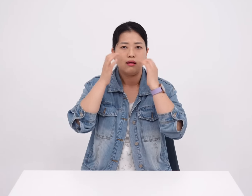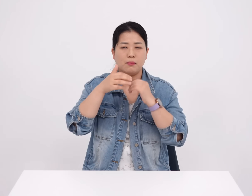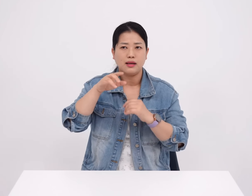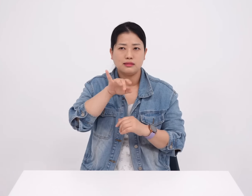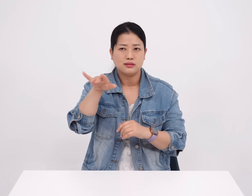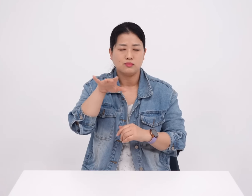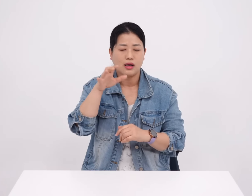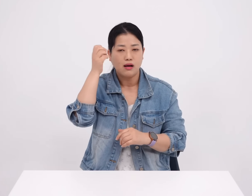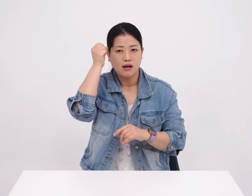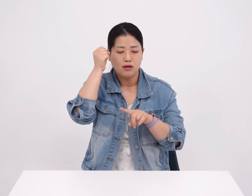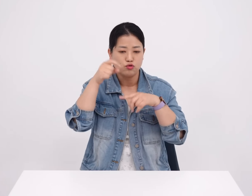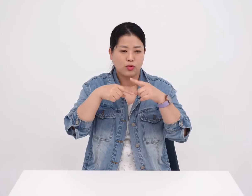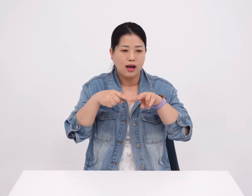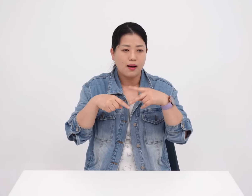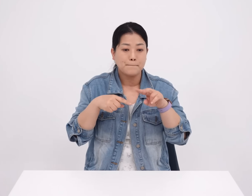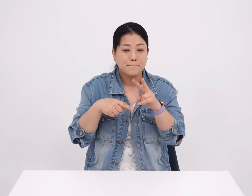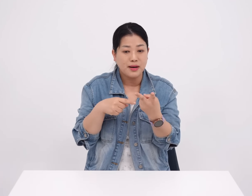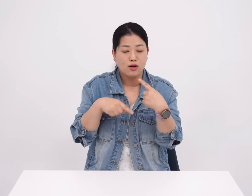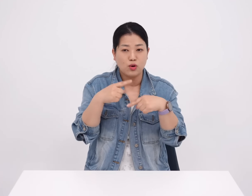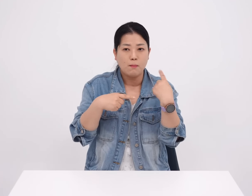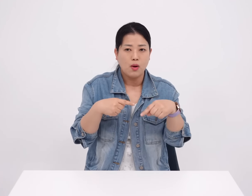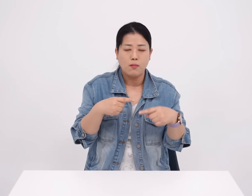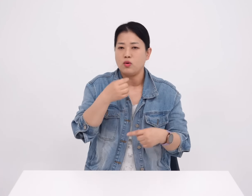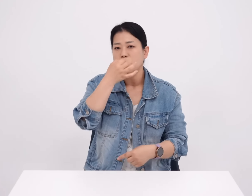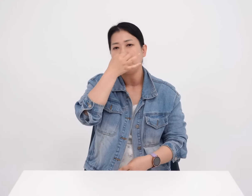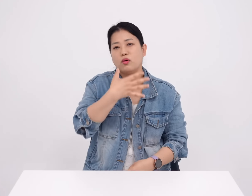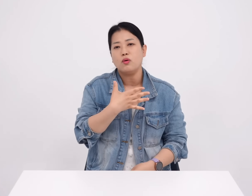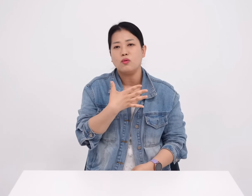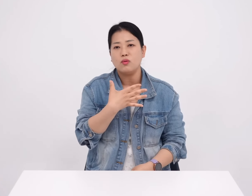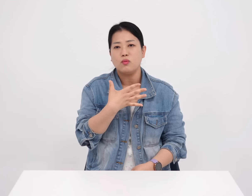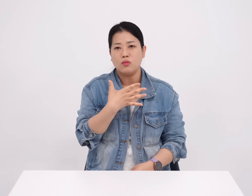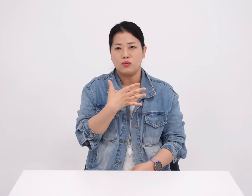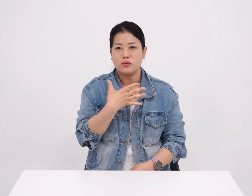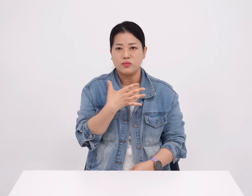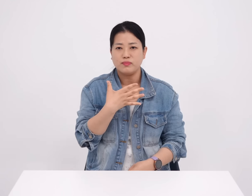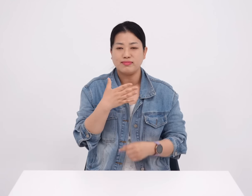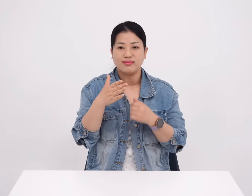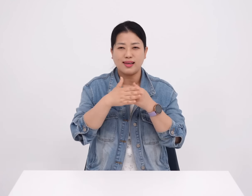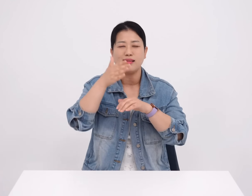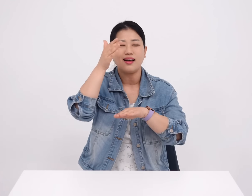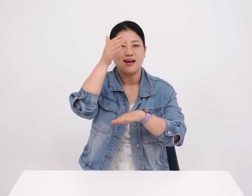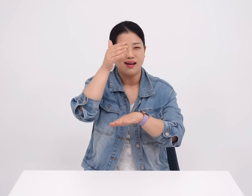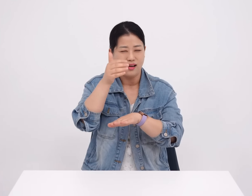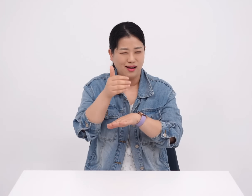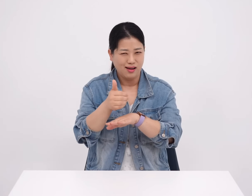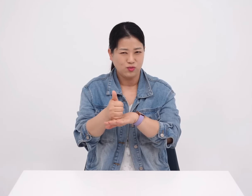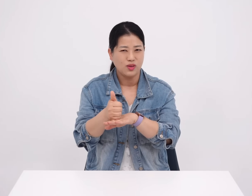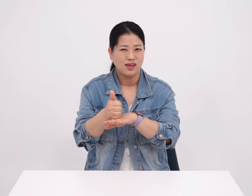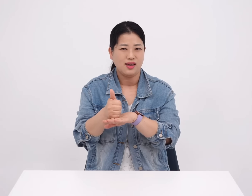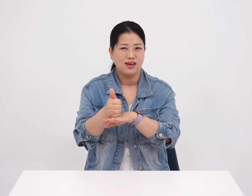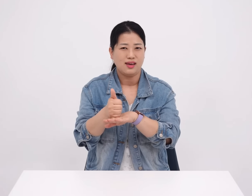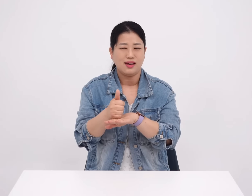If you learn the fingerspelling first, what is the sign language? They are having a hard time. So, the fingerspelling will come later.